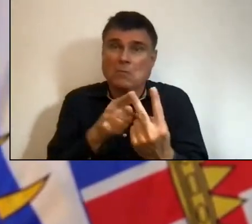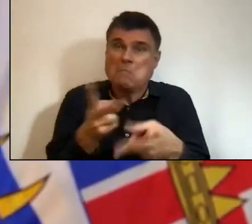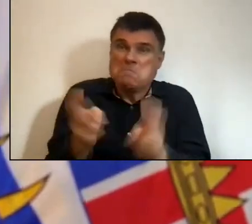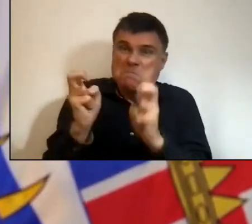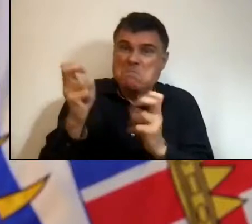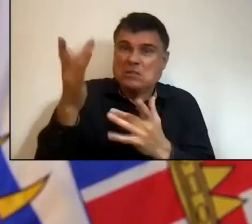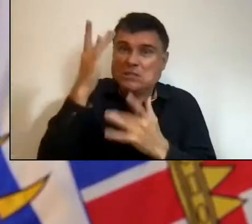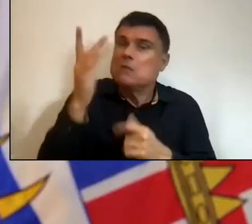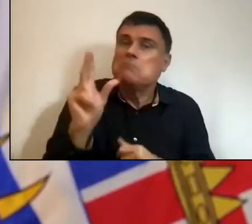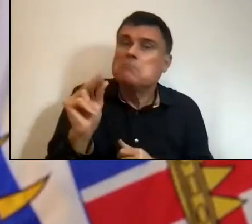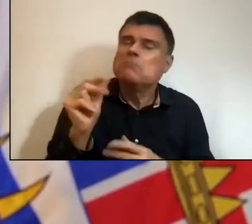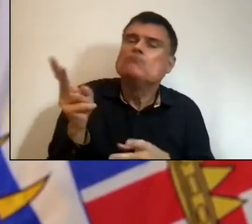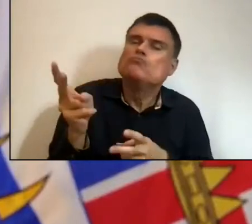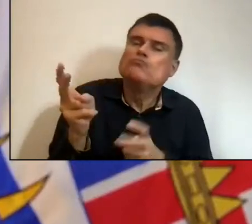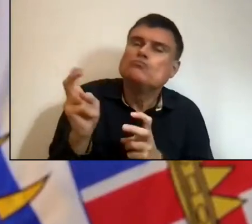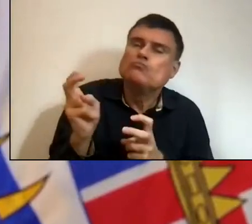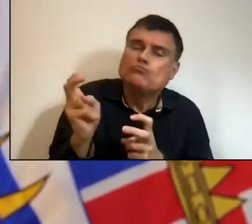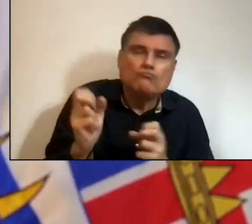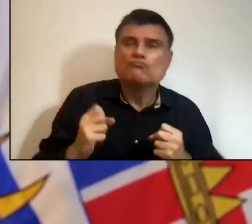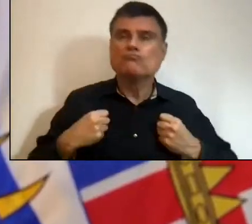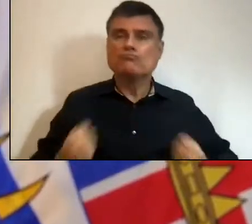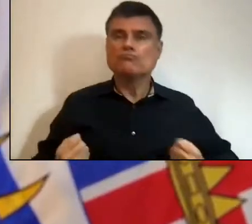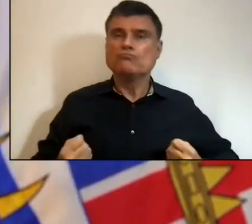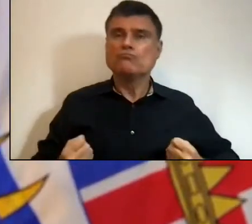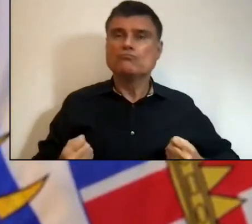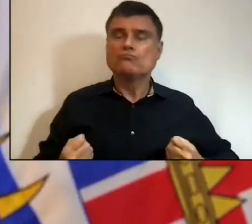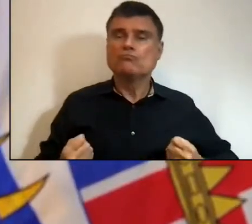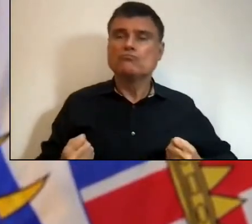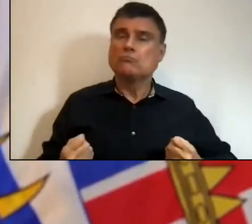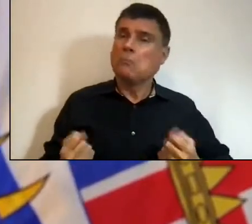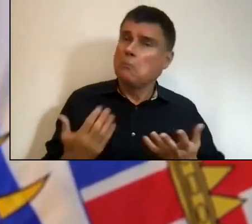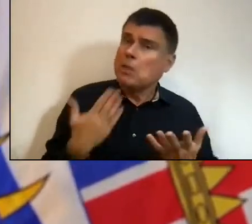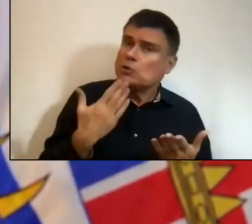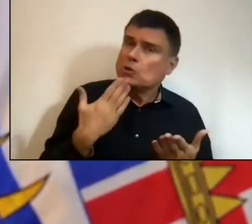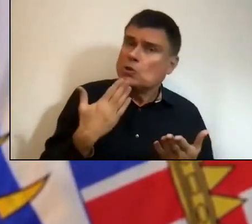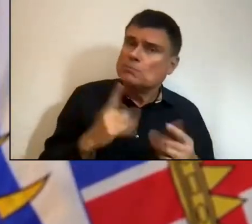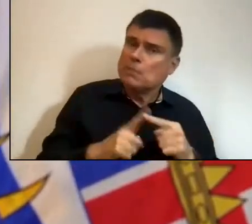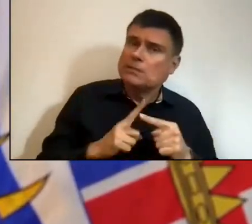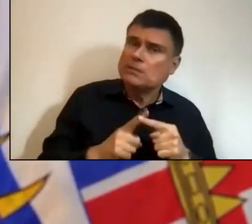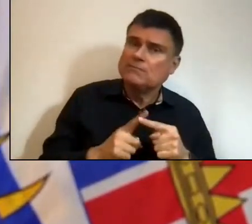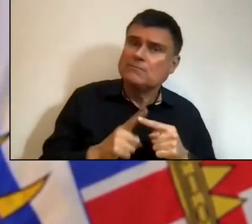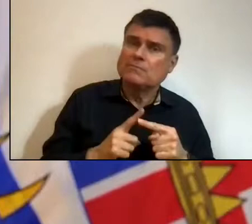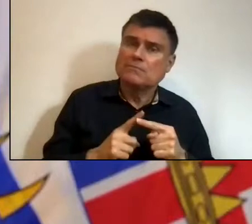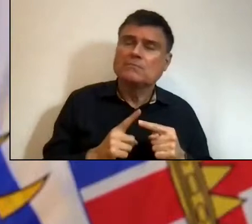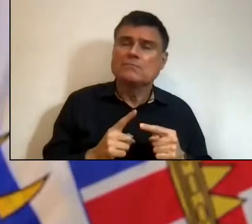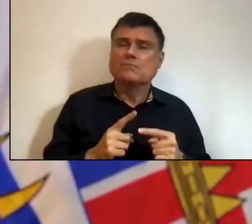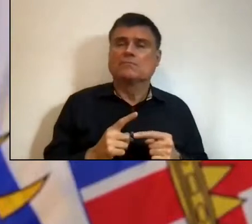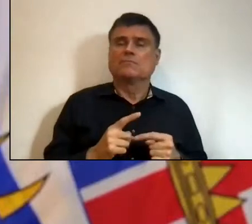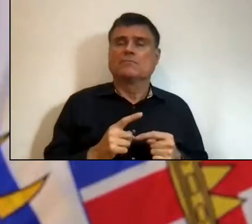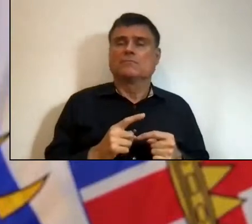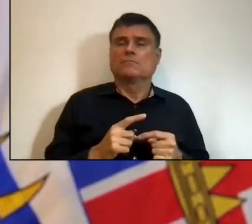that we are seeing some evidence that interval between our dose 2